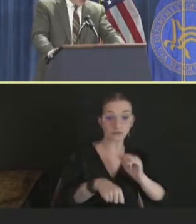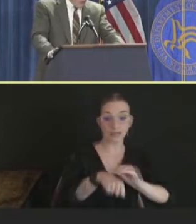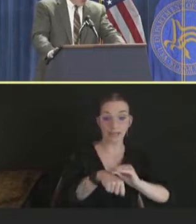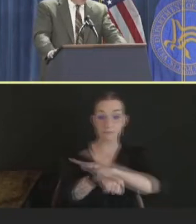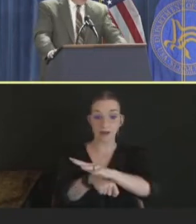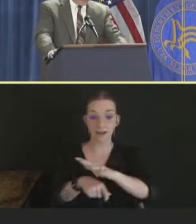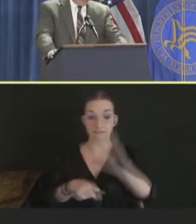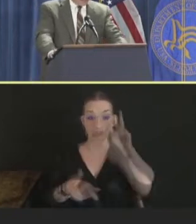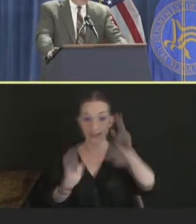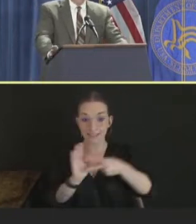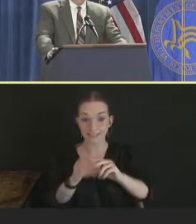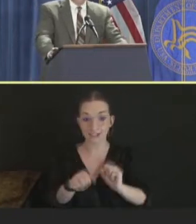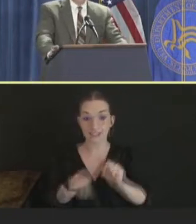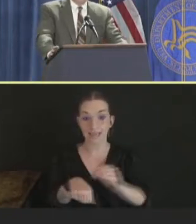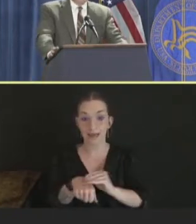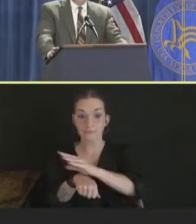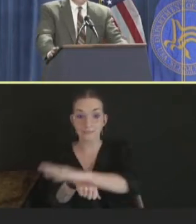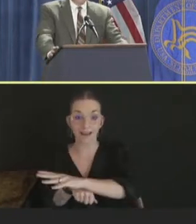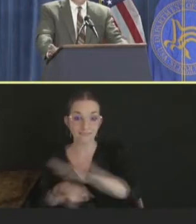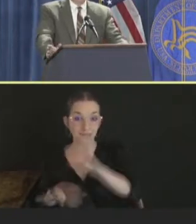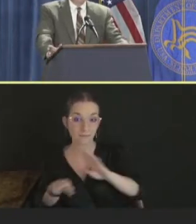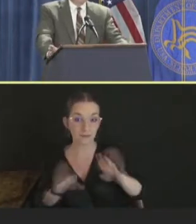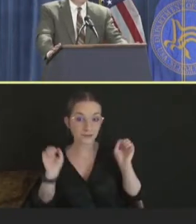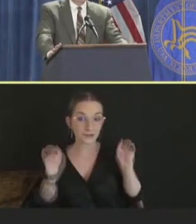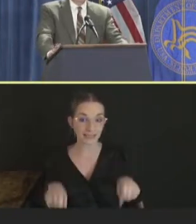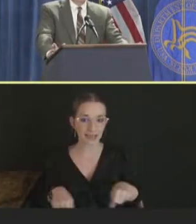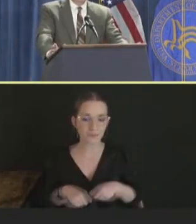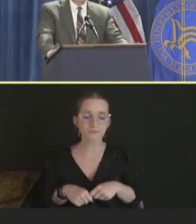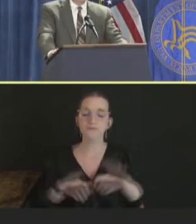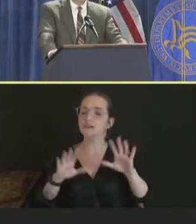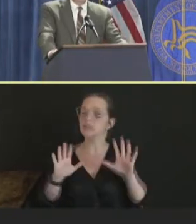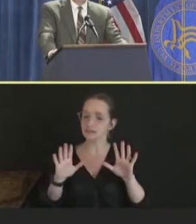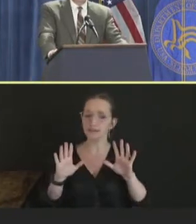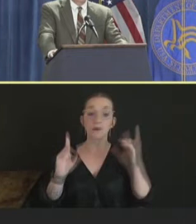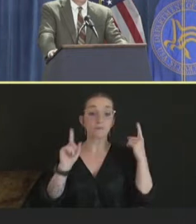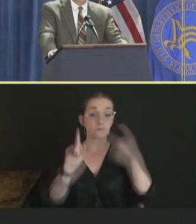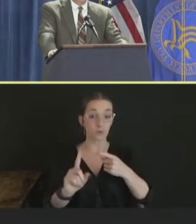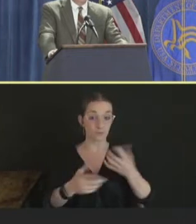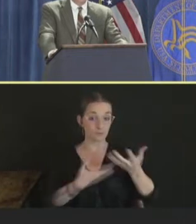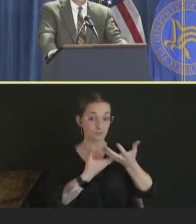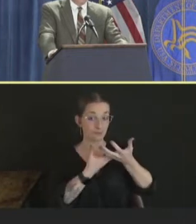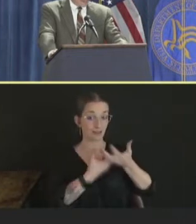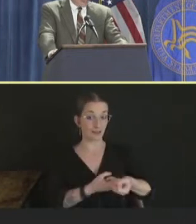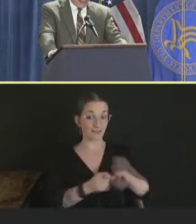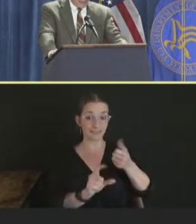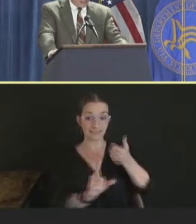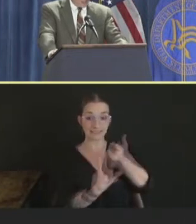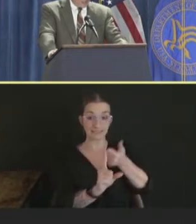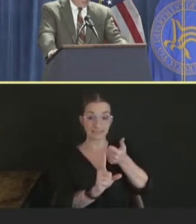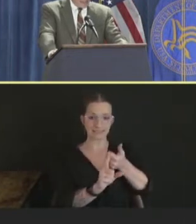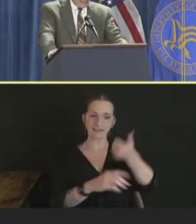All that said, confidence itself, which refers, which falls into the domain of attitude, has